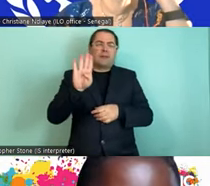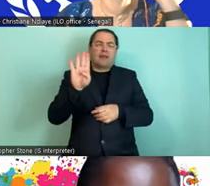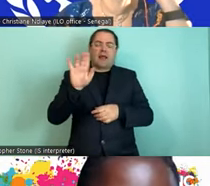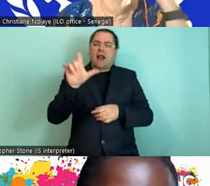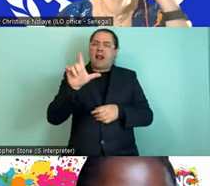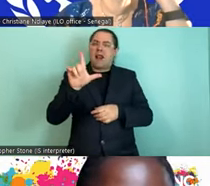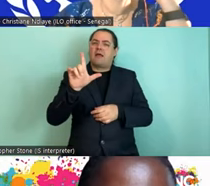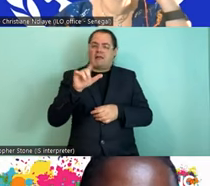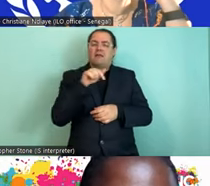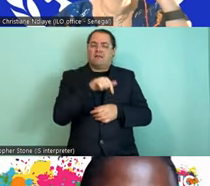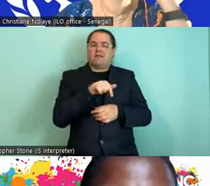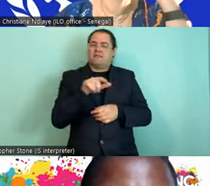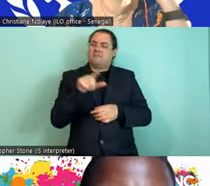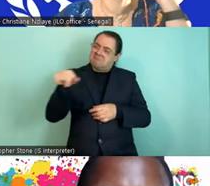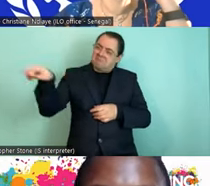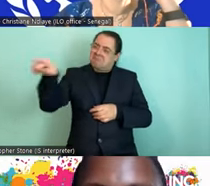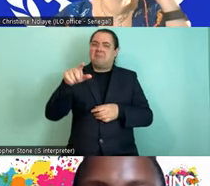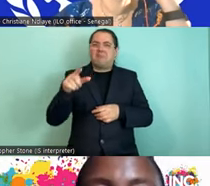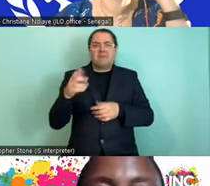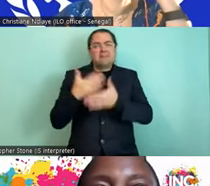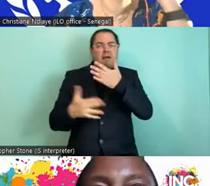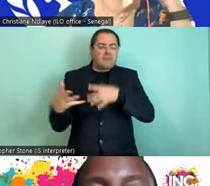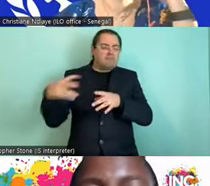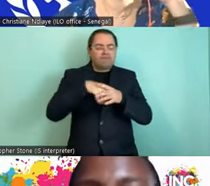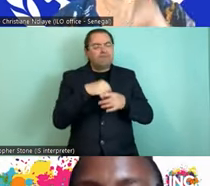for people, graduate with disabilities to experience.